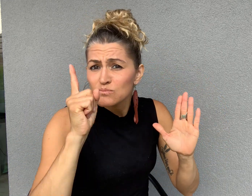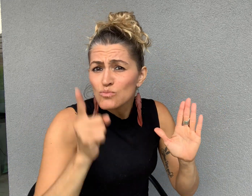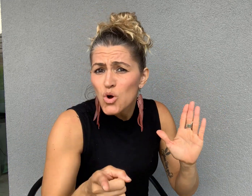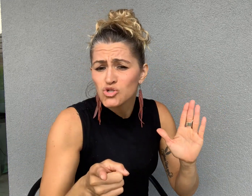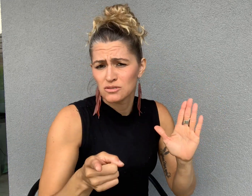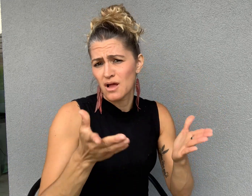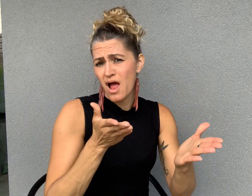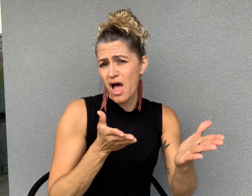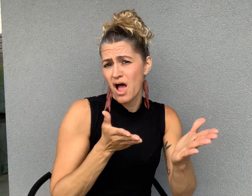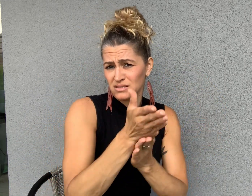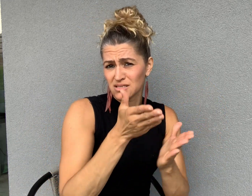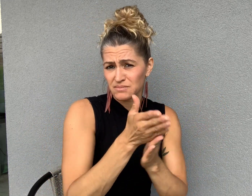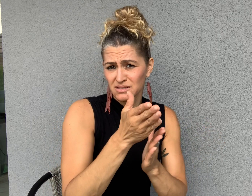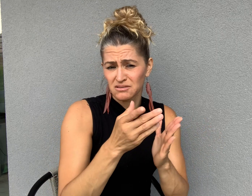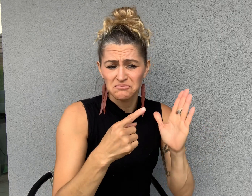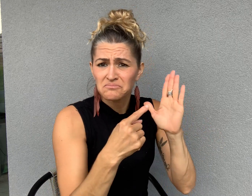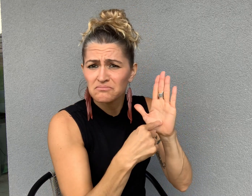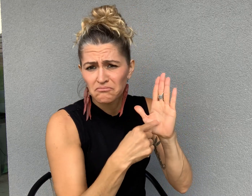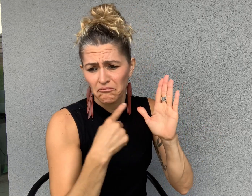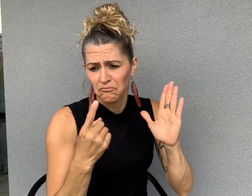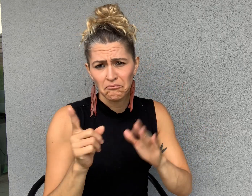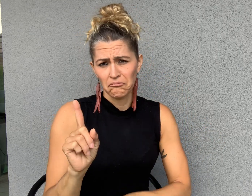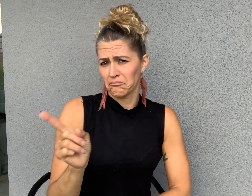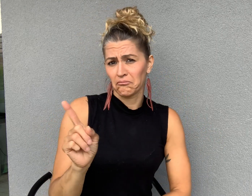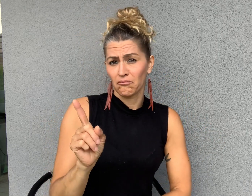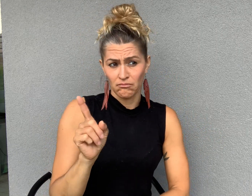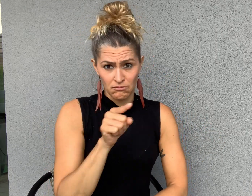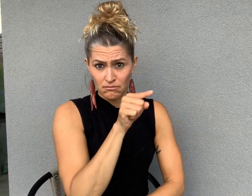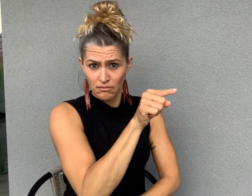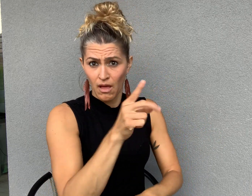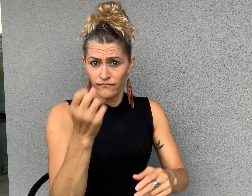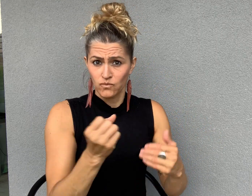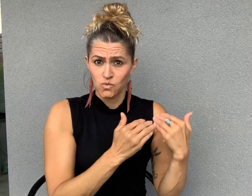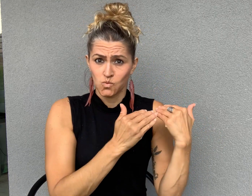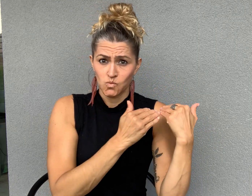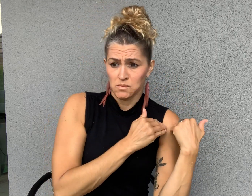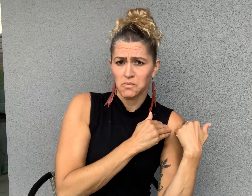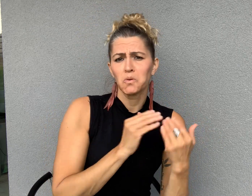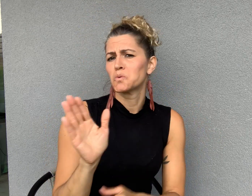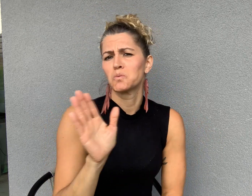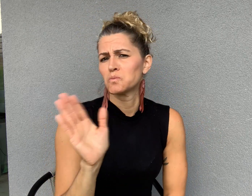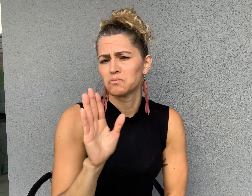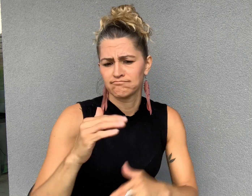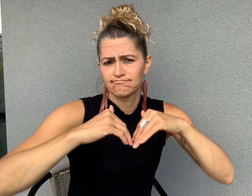accessibility does not apply to them because